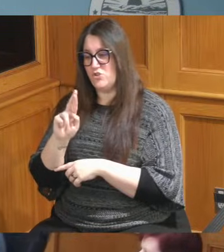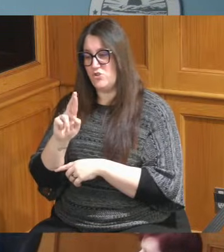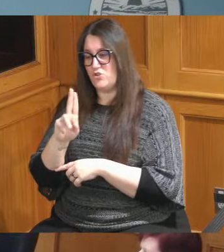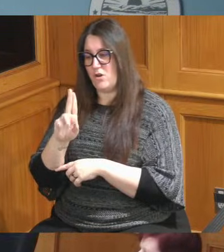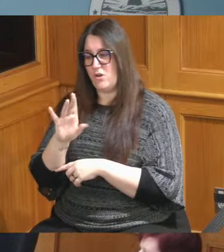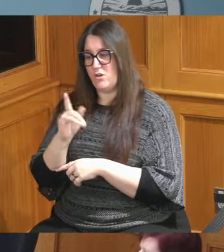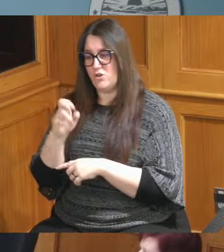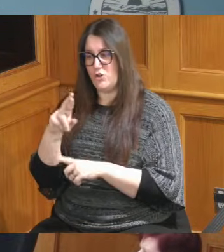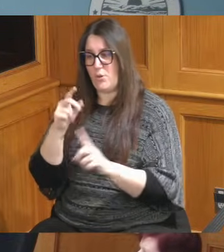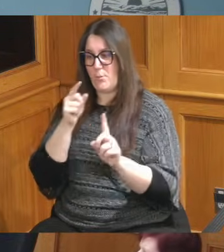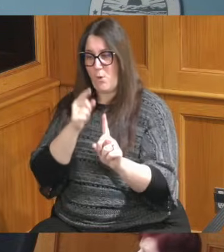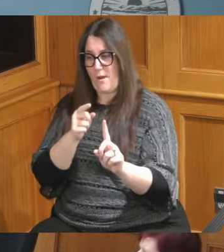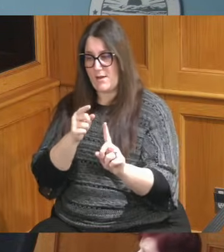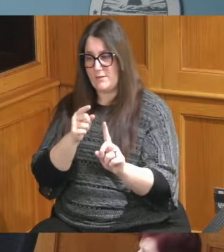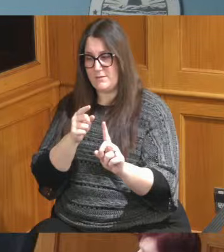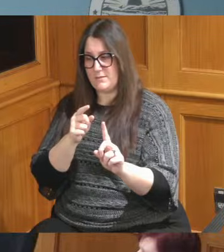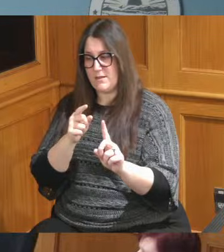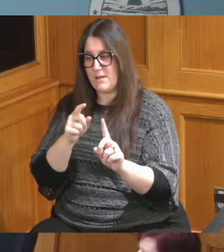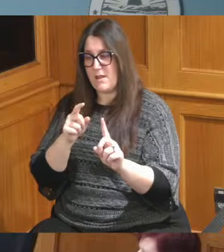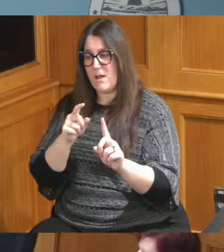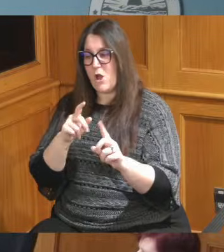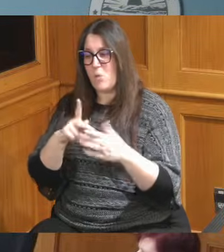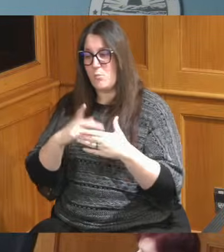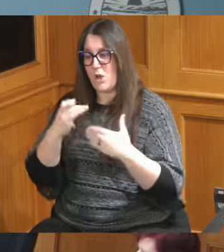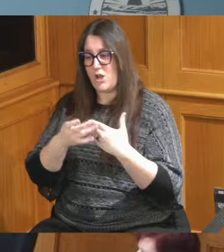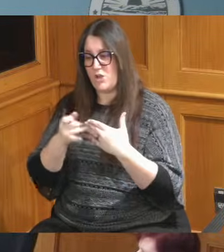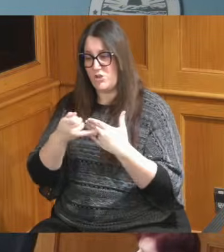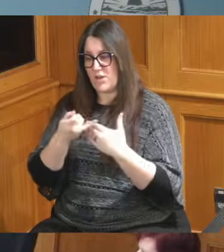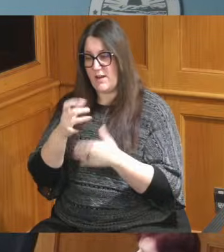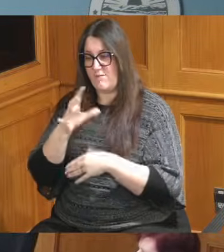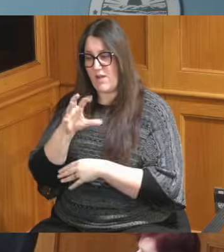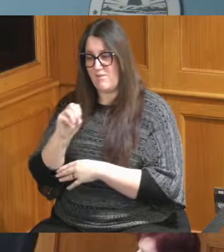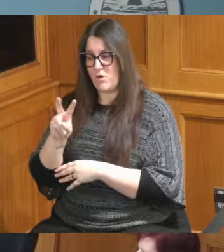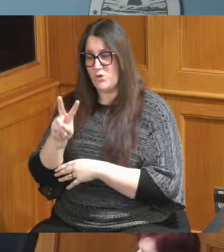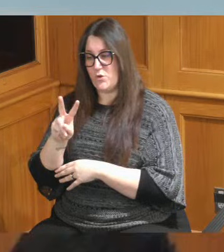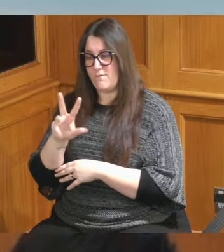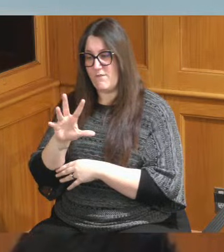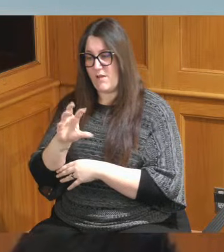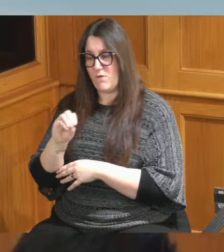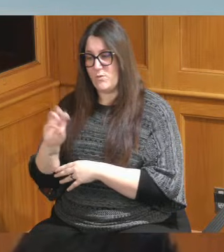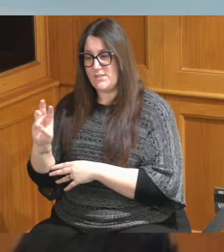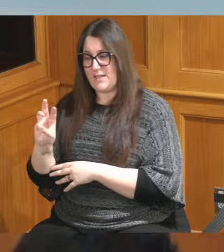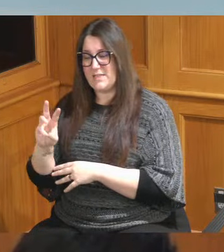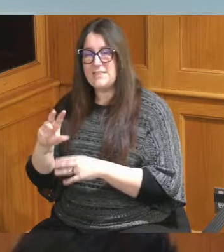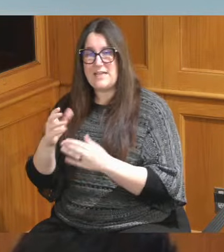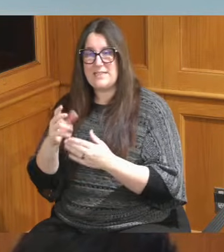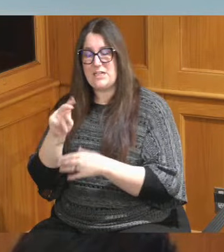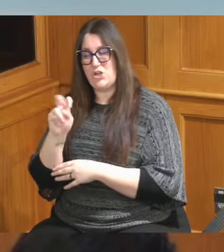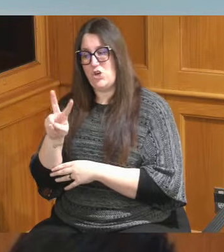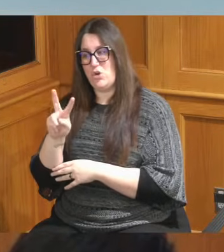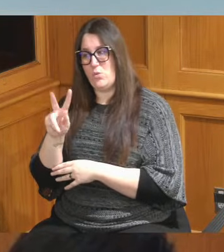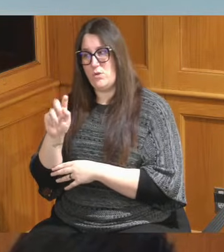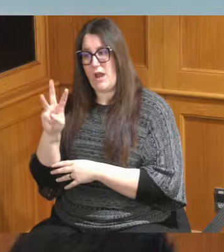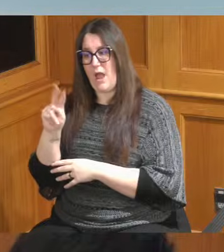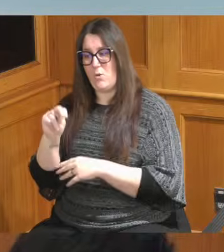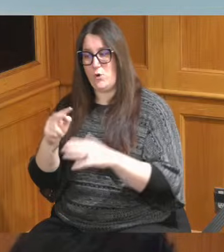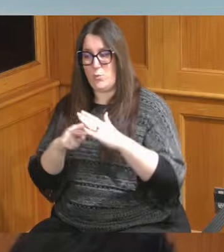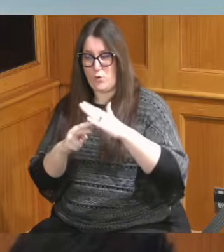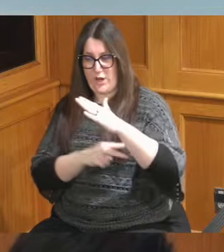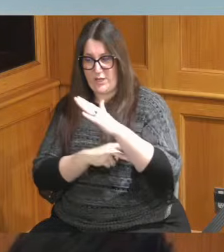services for project 502506 which is our new town road bridge rehabilitation project. We received